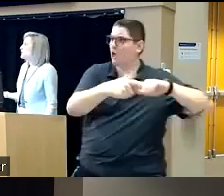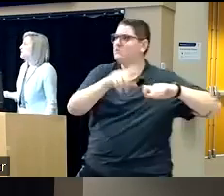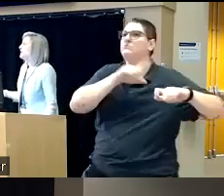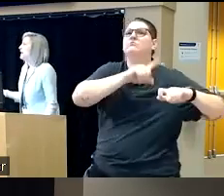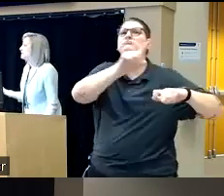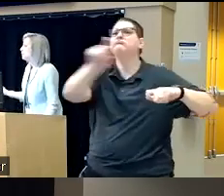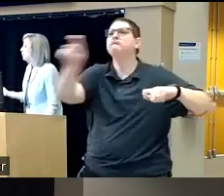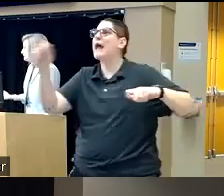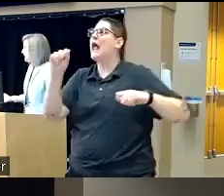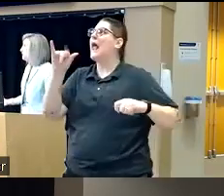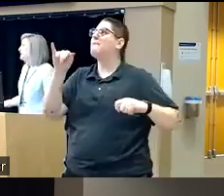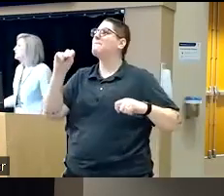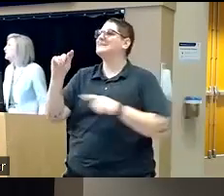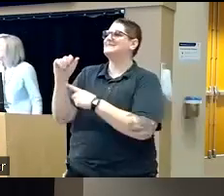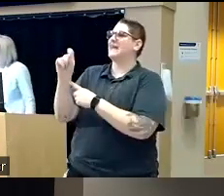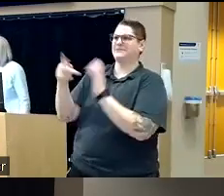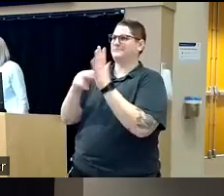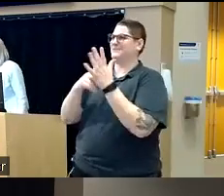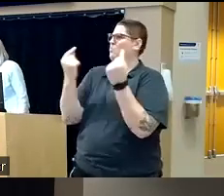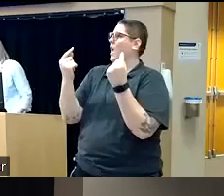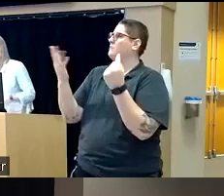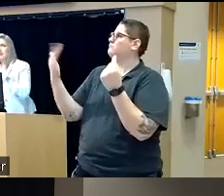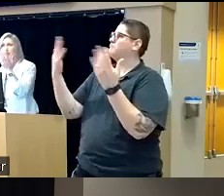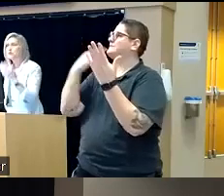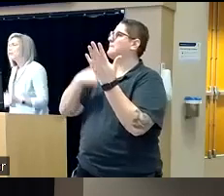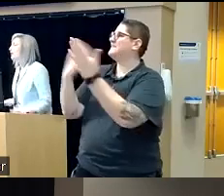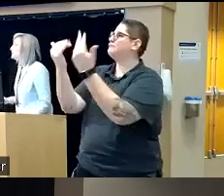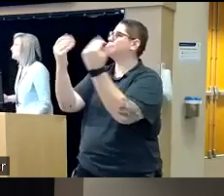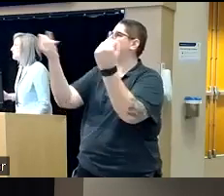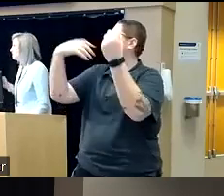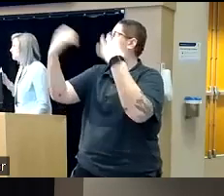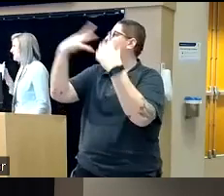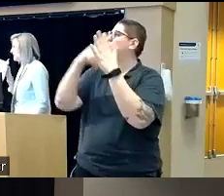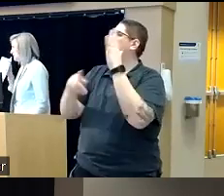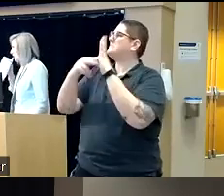administrative tasks what does that mean to you can you just throw out some ideas